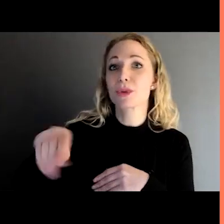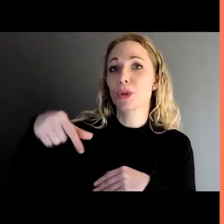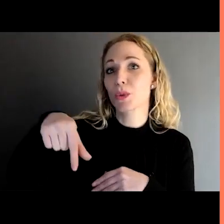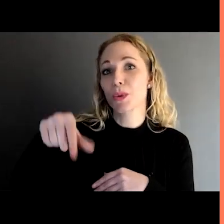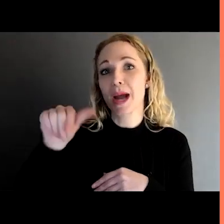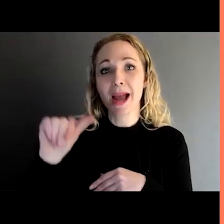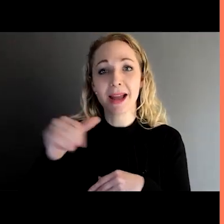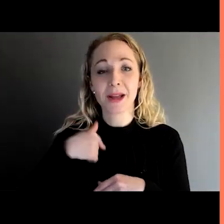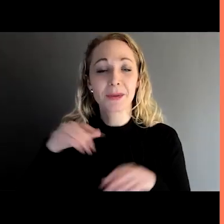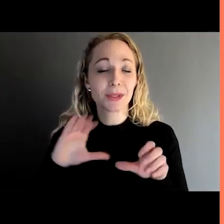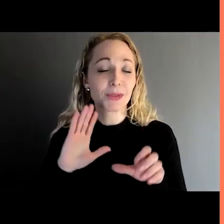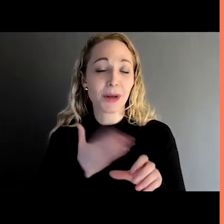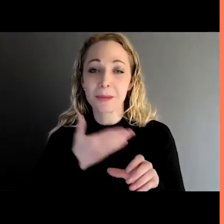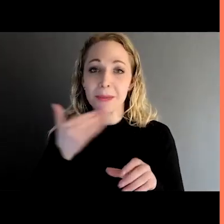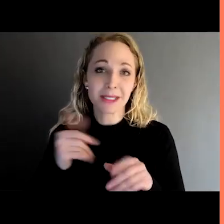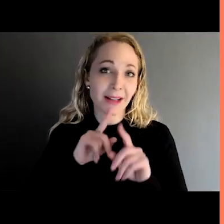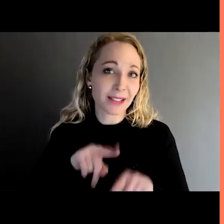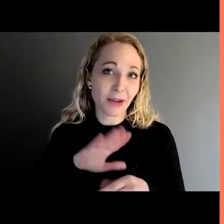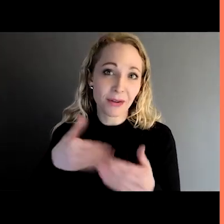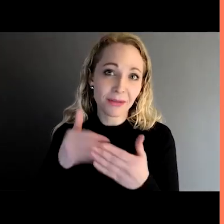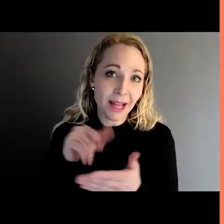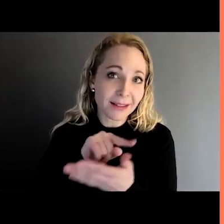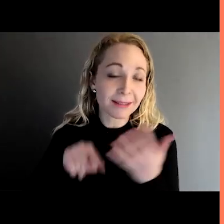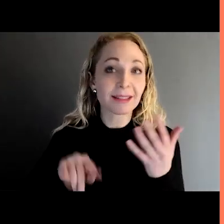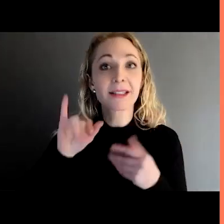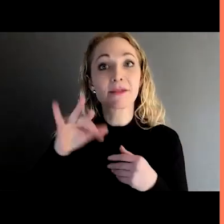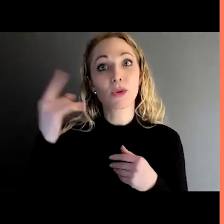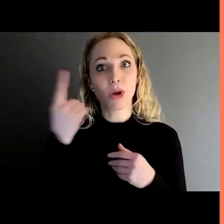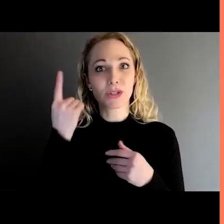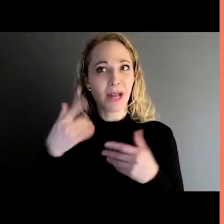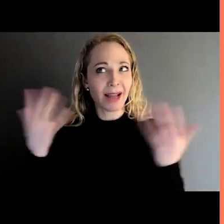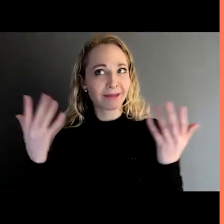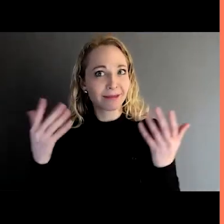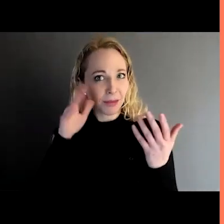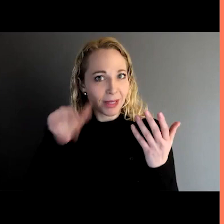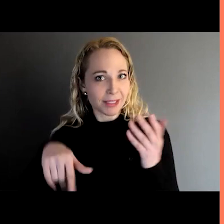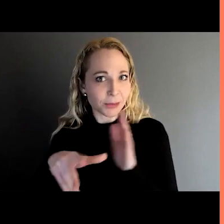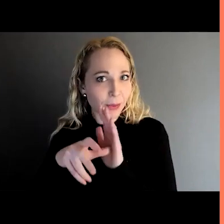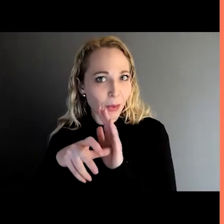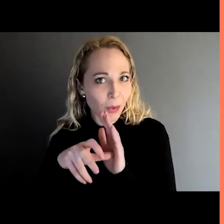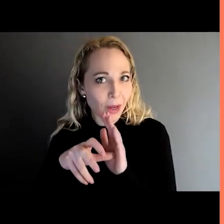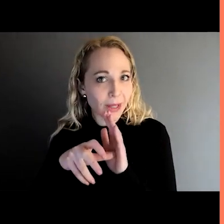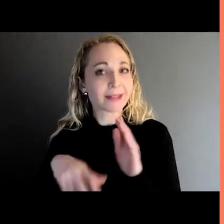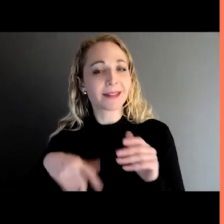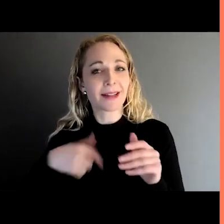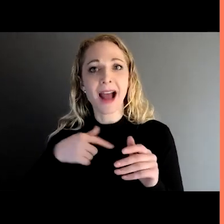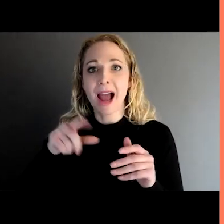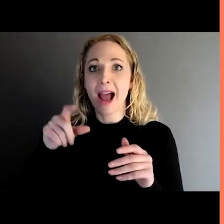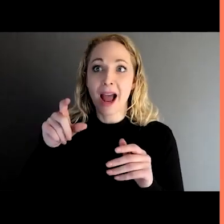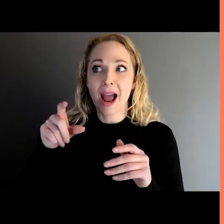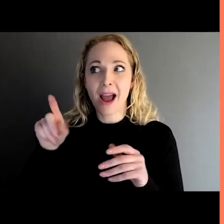IF YOU ARE WONDERING, HEY, IS THIS BEING RECORDED? I HAD TO DO WORK AS WELL, DON'T WORRY FOLKS WE ARE